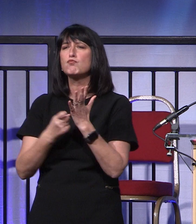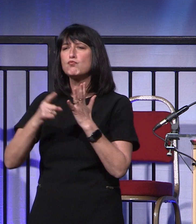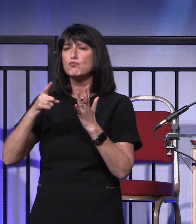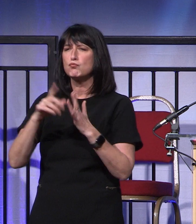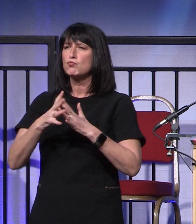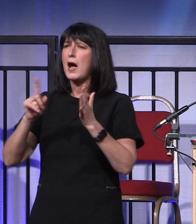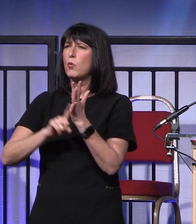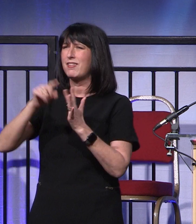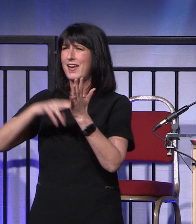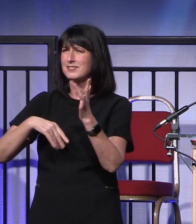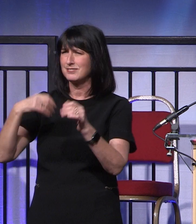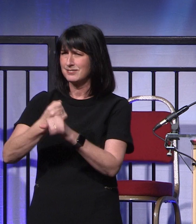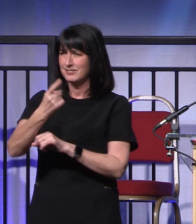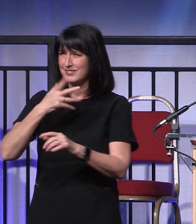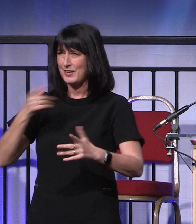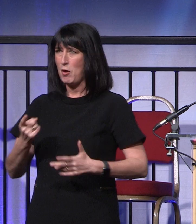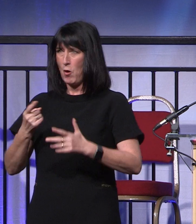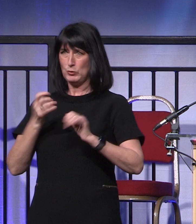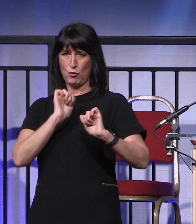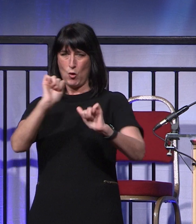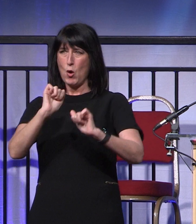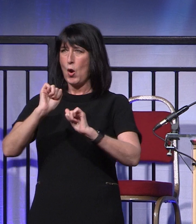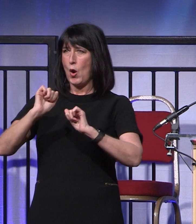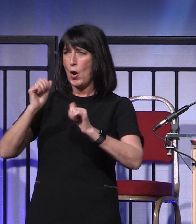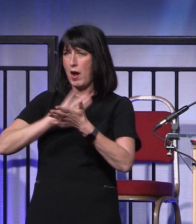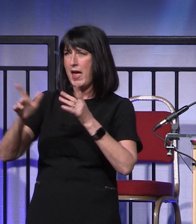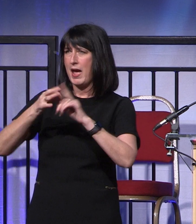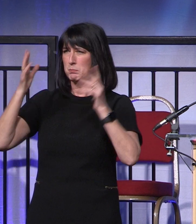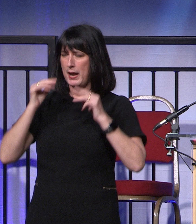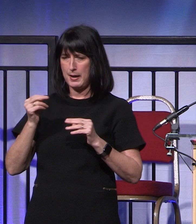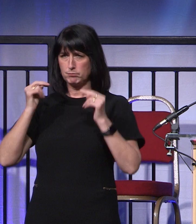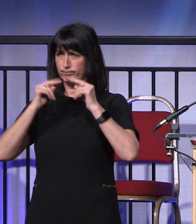reject Harry Potter before it was published history is littered with